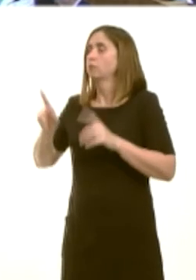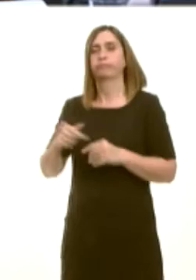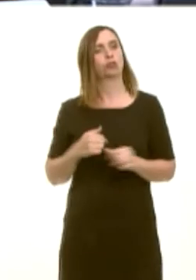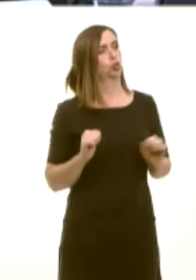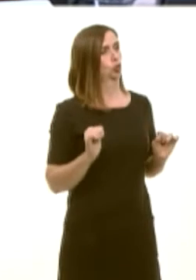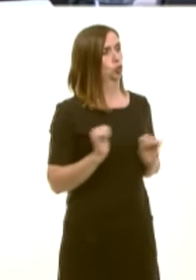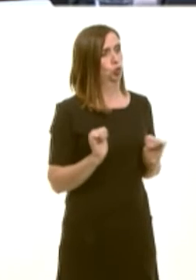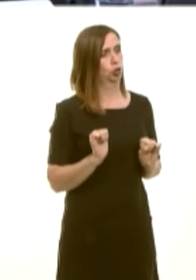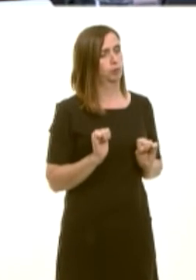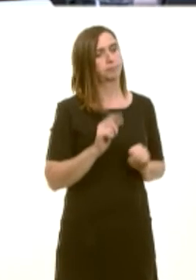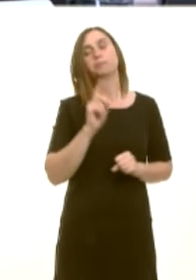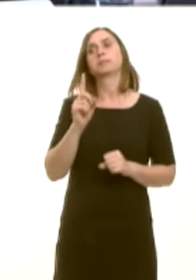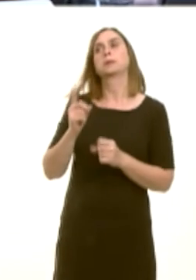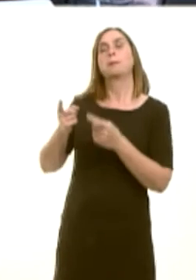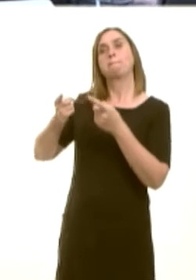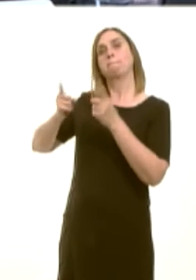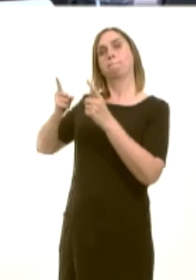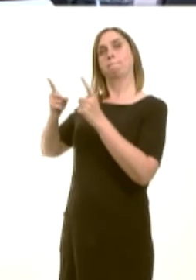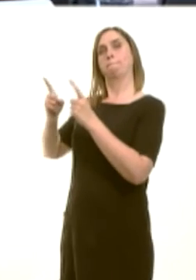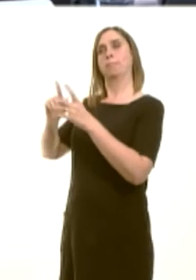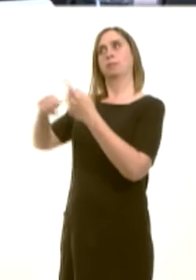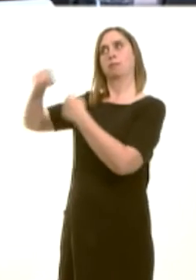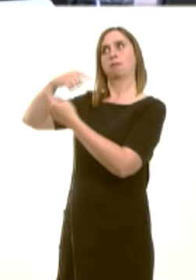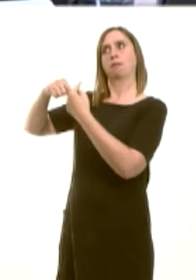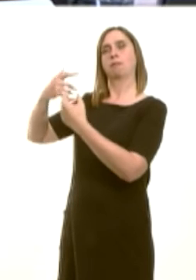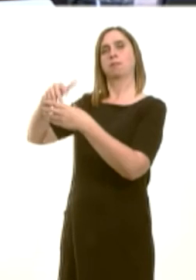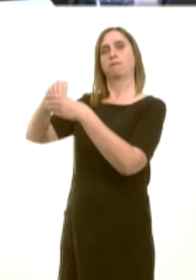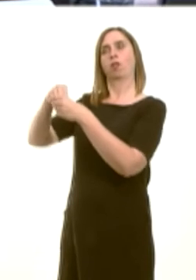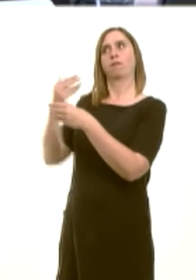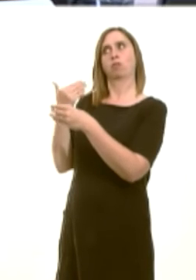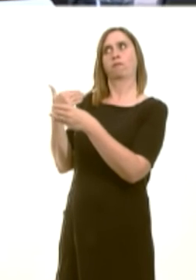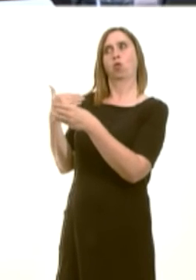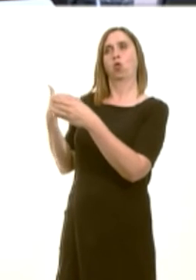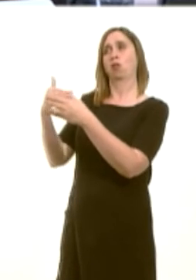were involved in the previous correspondence were all of the party that is still in Government.